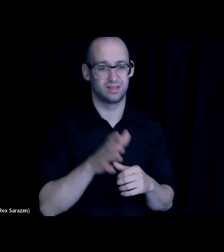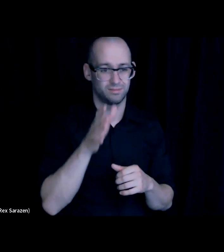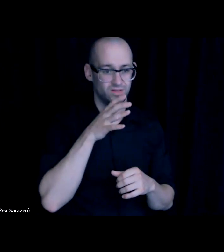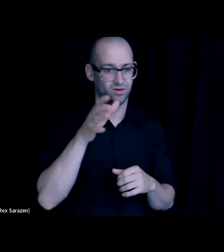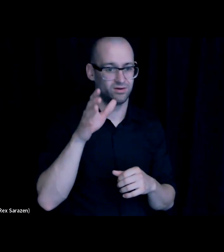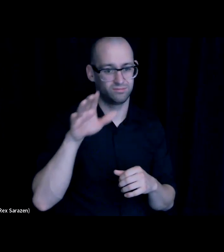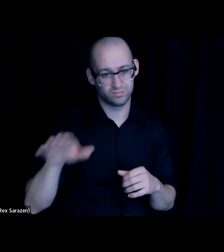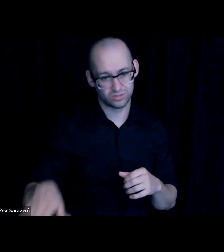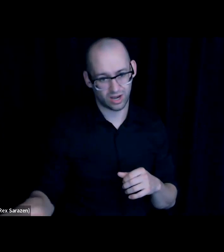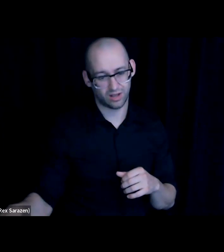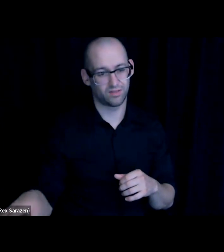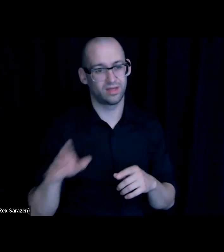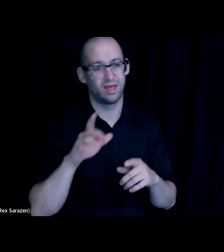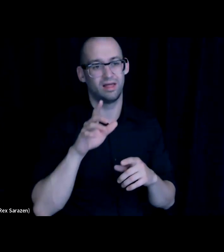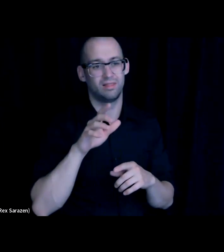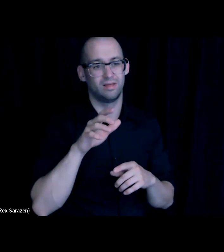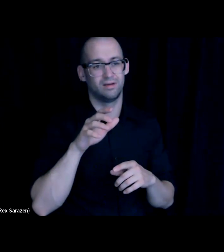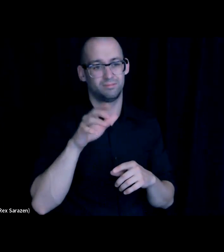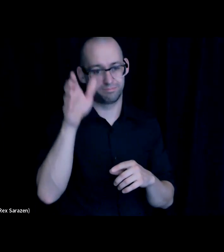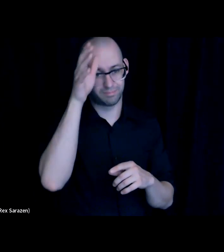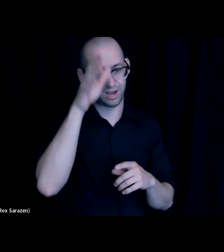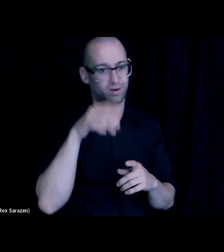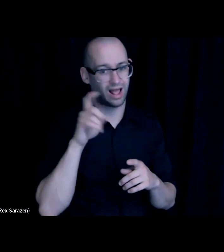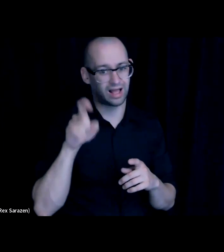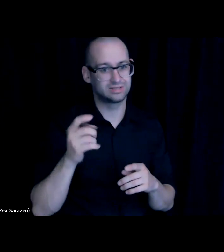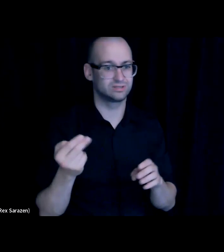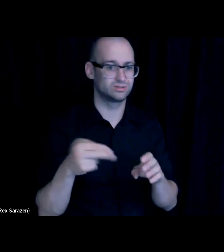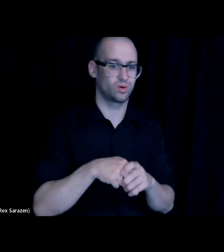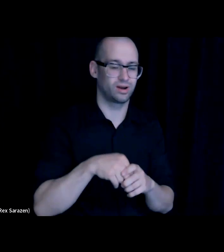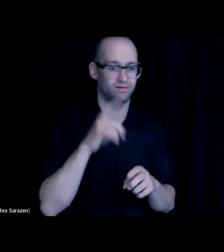and the parent needs to log in and go on online as well to attend classes. Well, there's limits